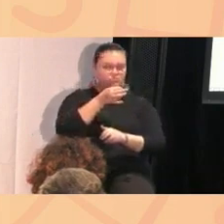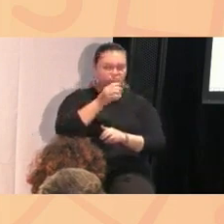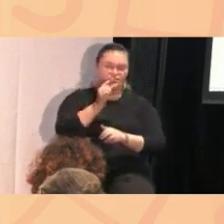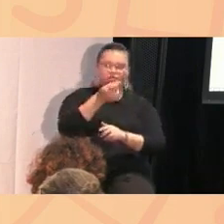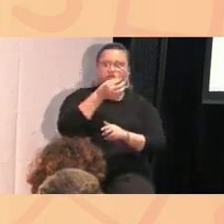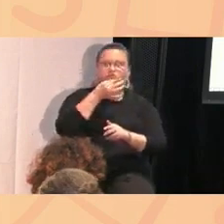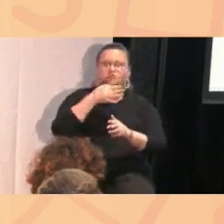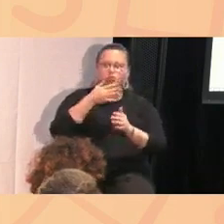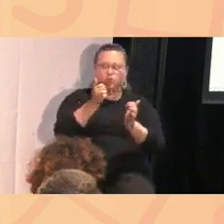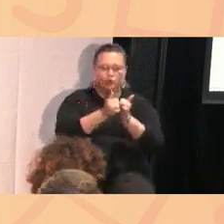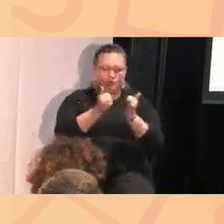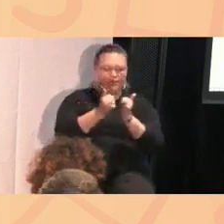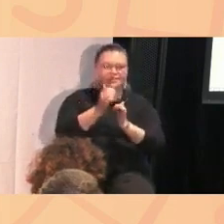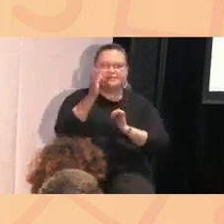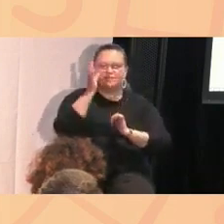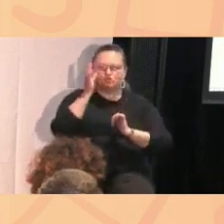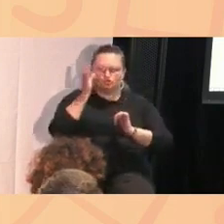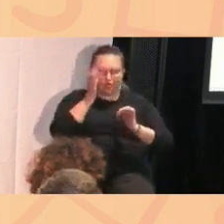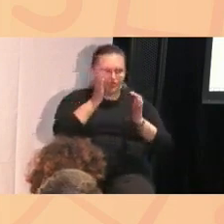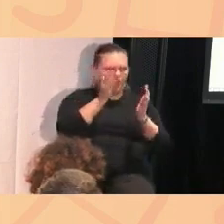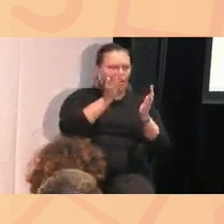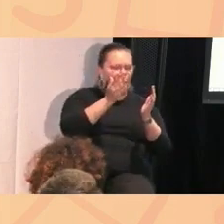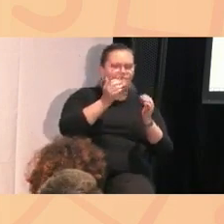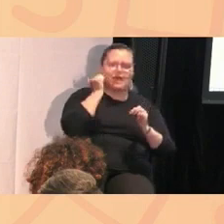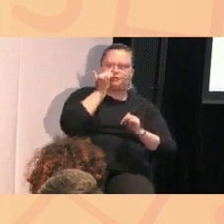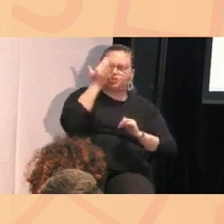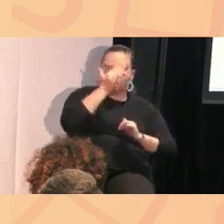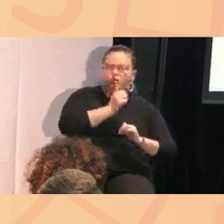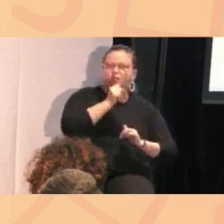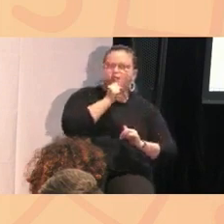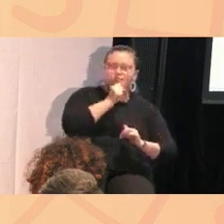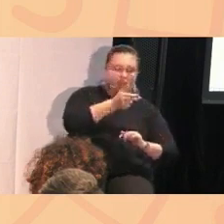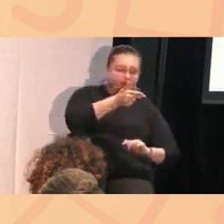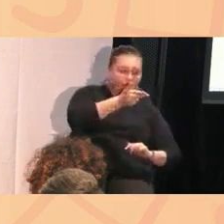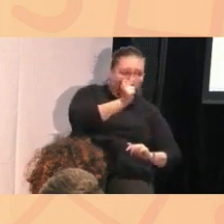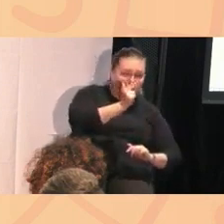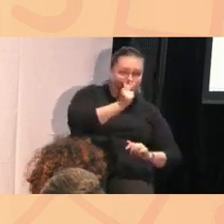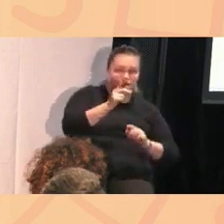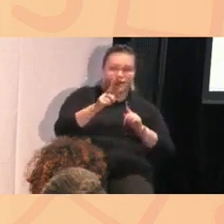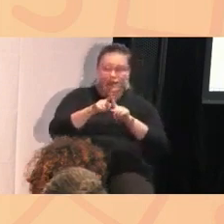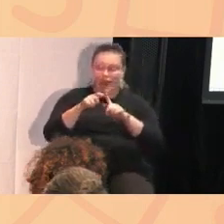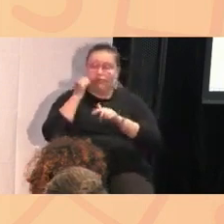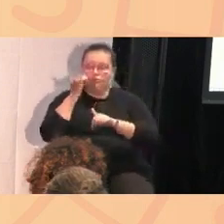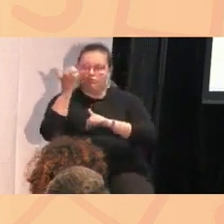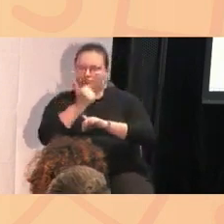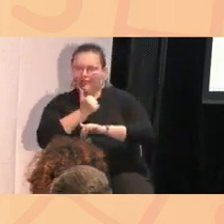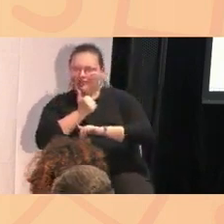obviously playing on the words past tense. Within the first few pages, there are a few pictographs